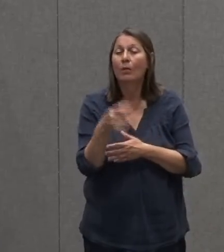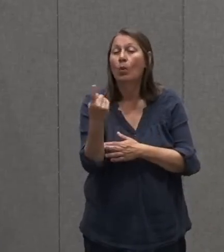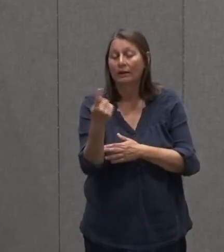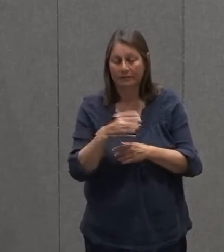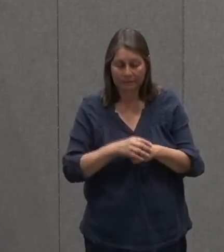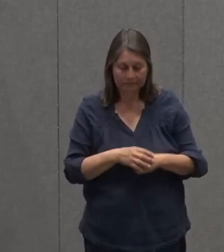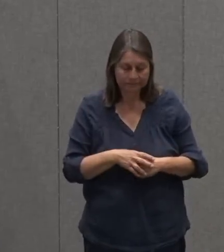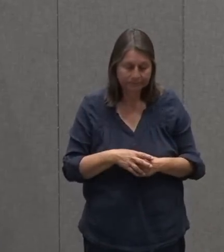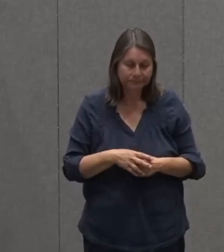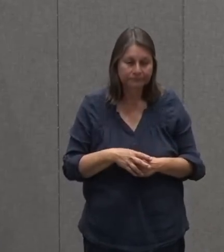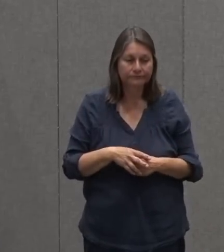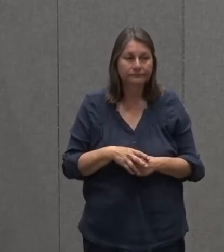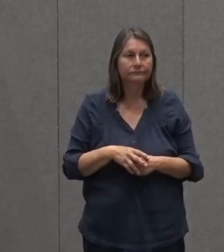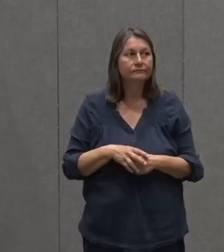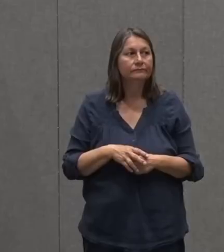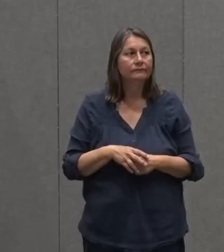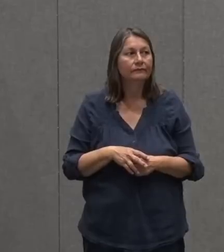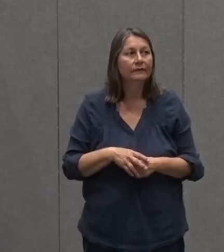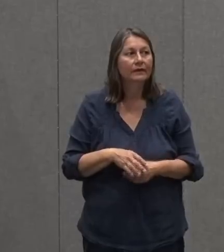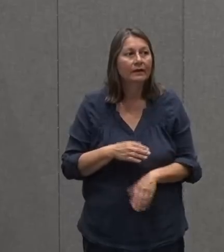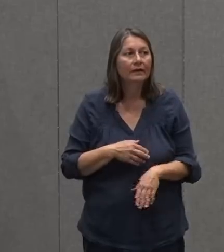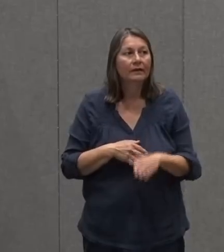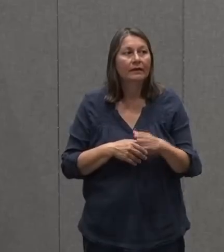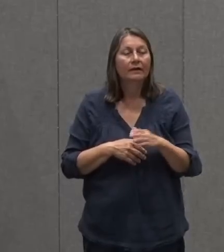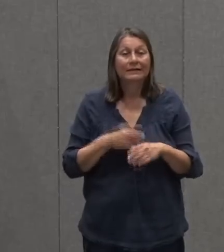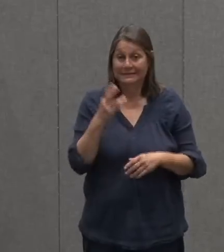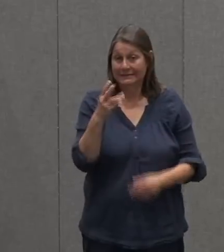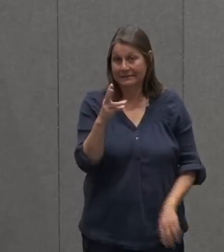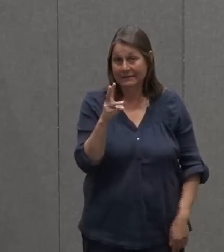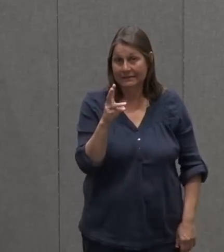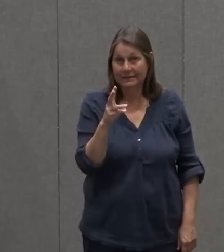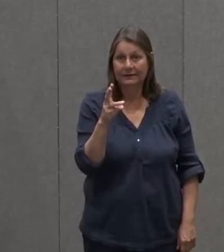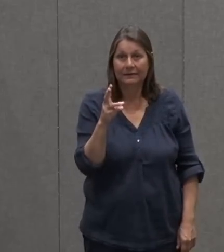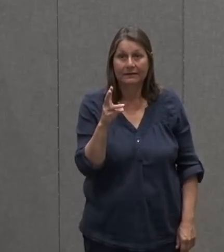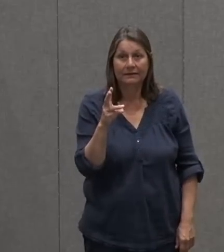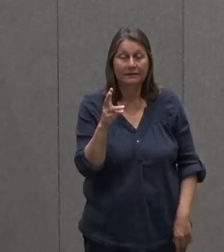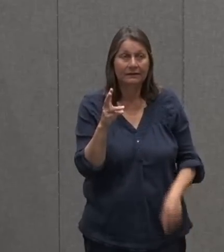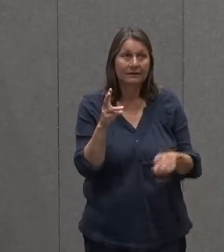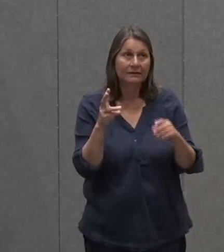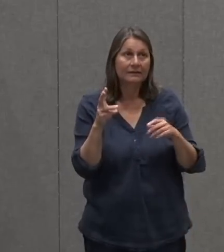my next number is which is 23, 16 that's one,